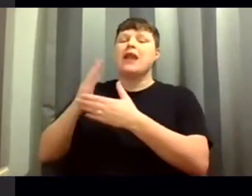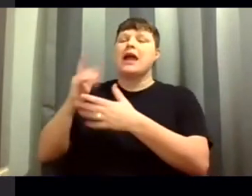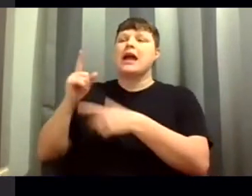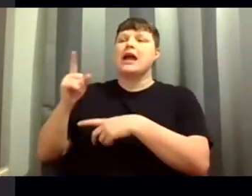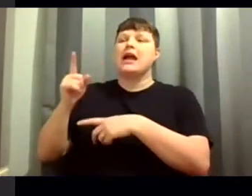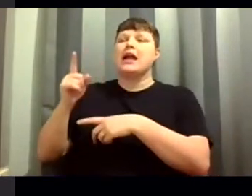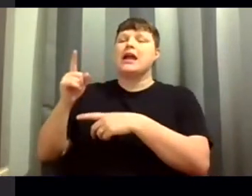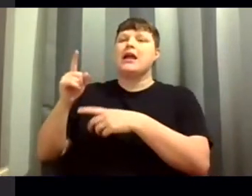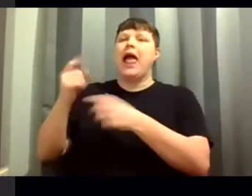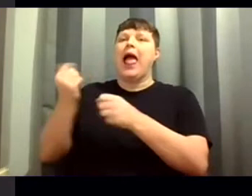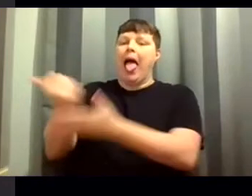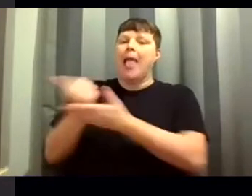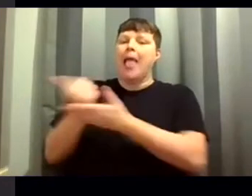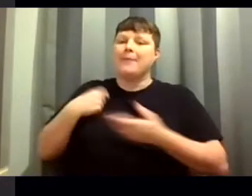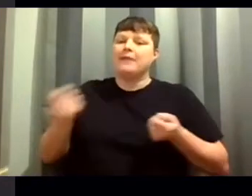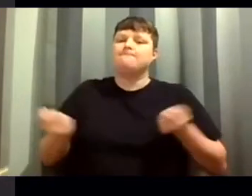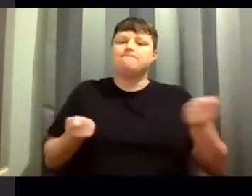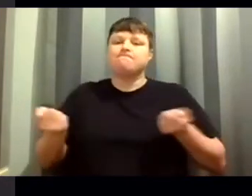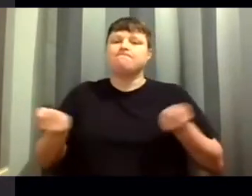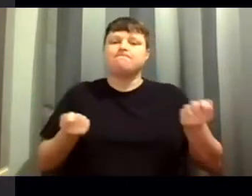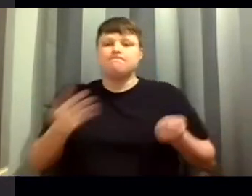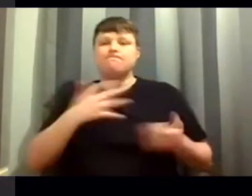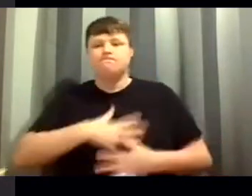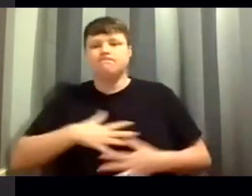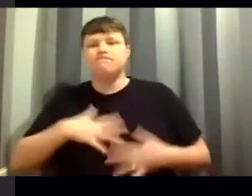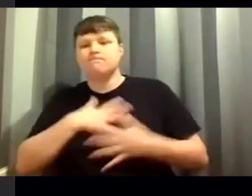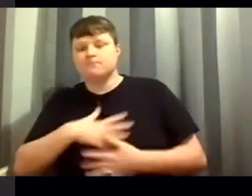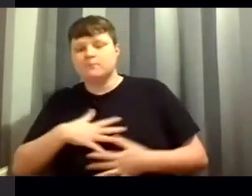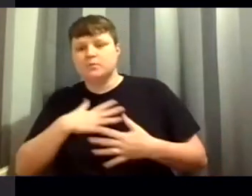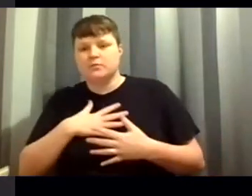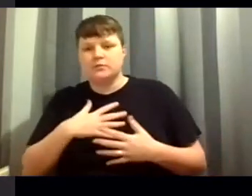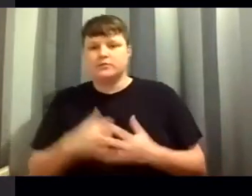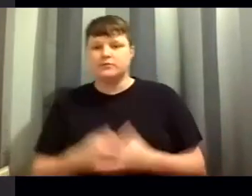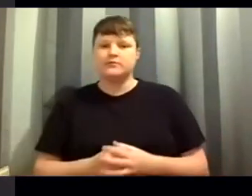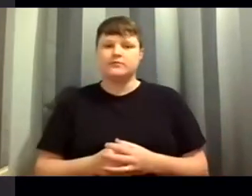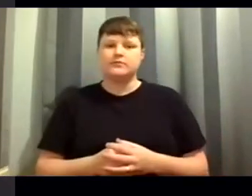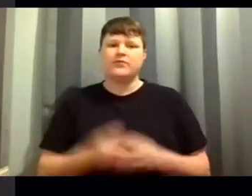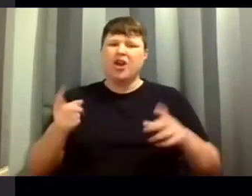So that's been really important. Someone else also said that it humanises my transition: it brings